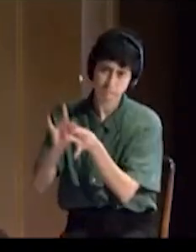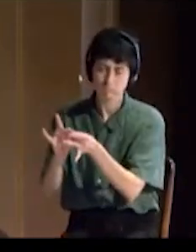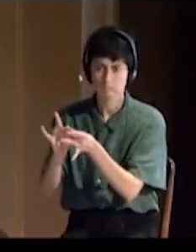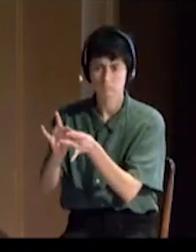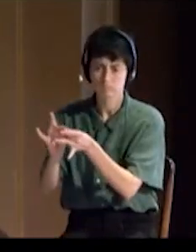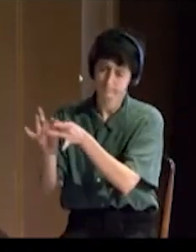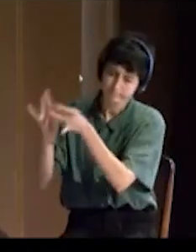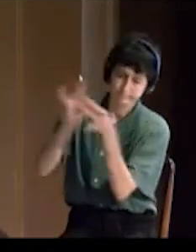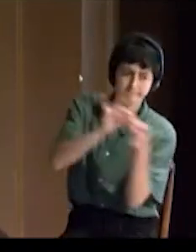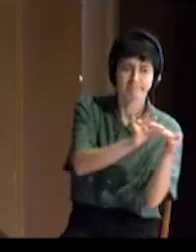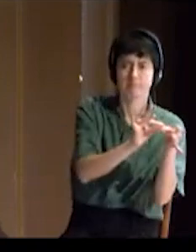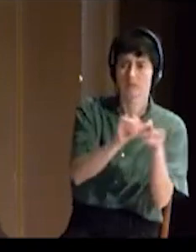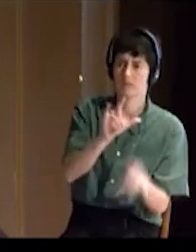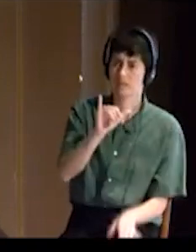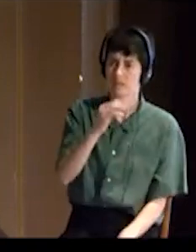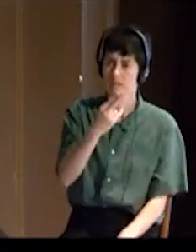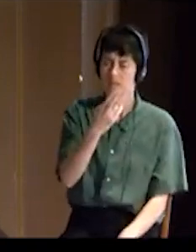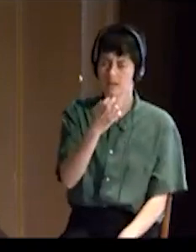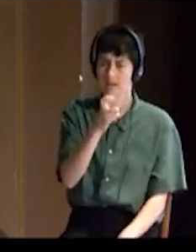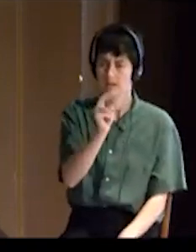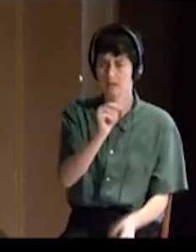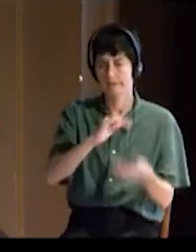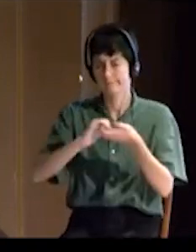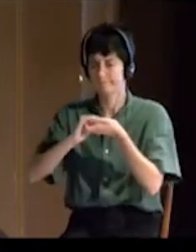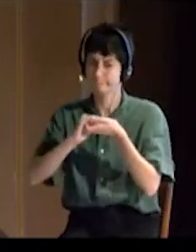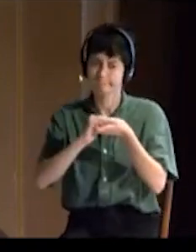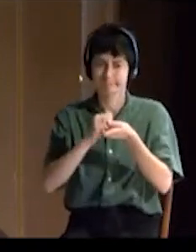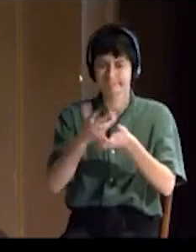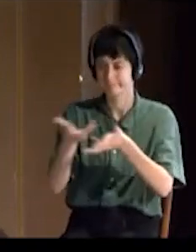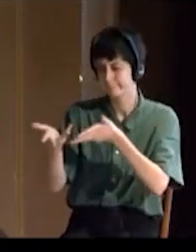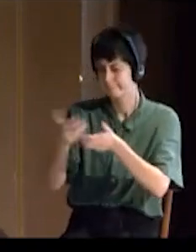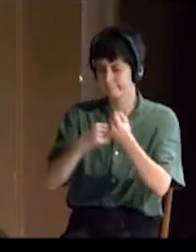at all different levels. Thank you.